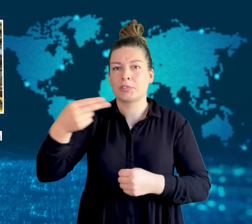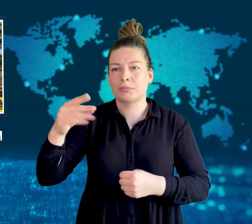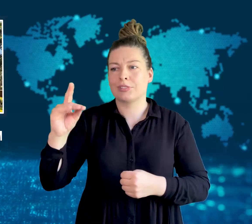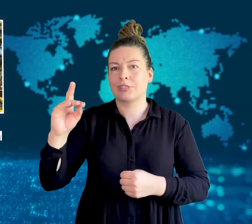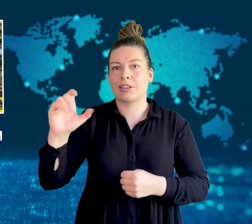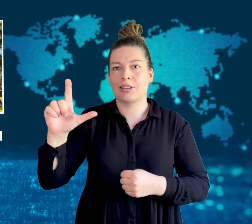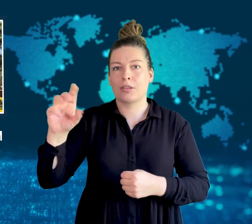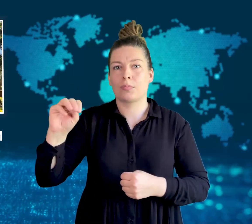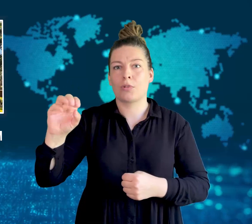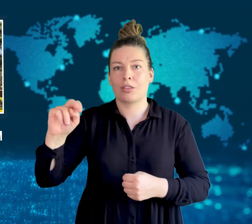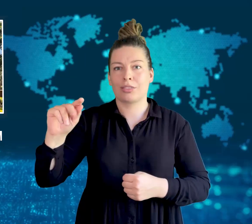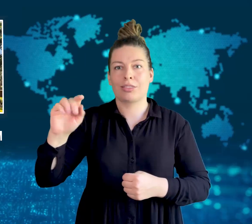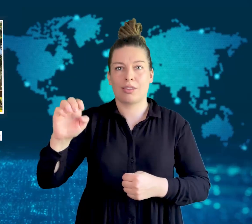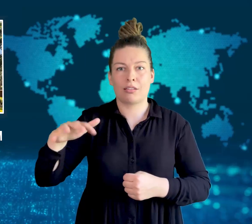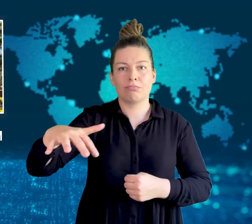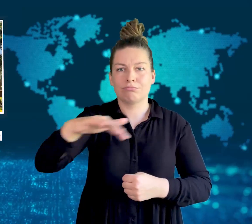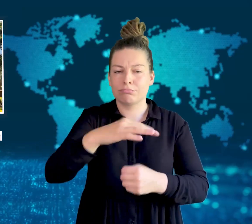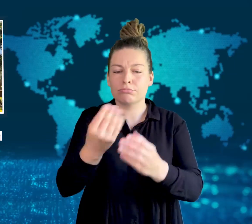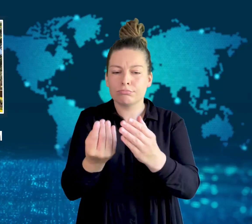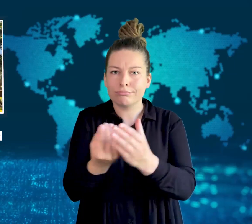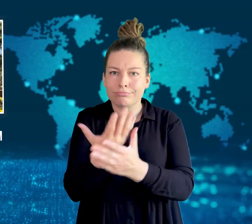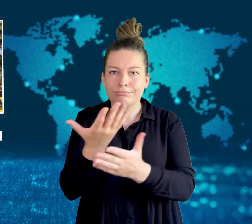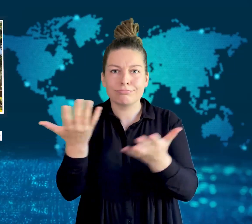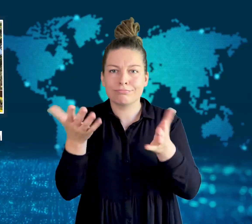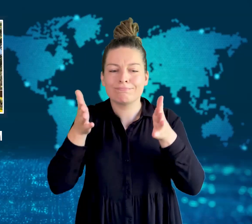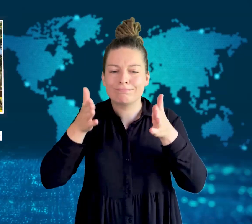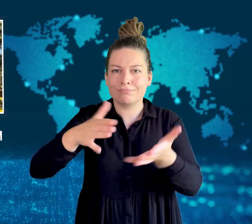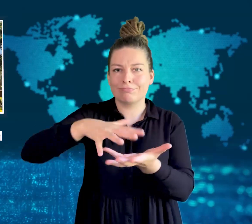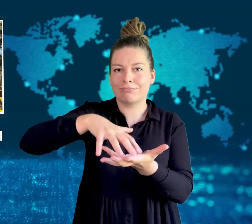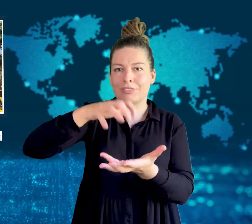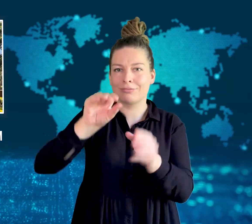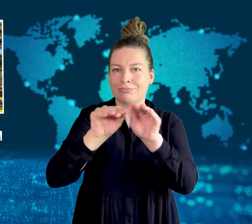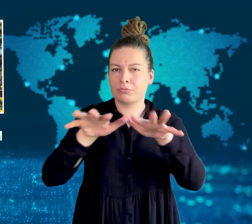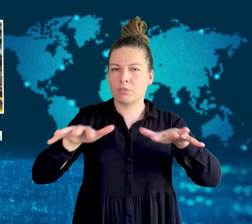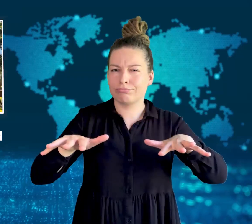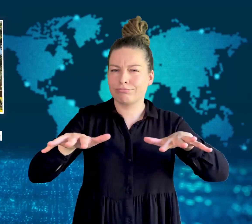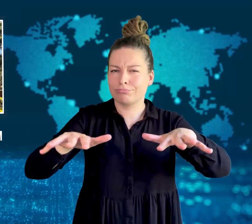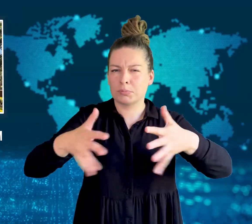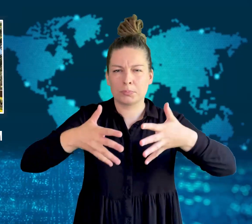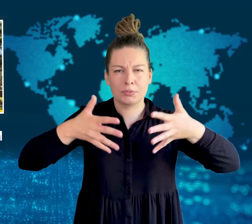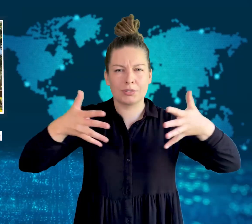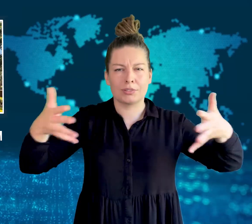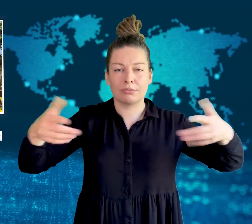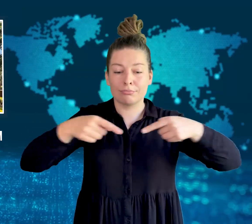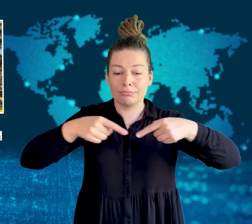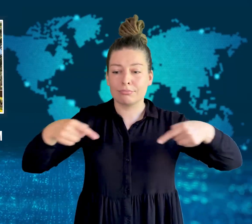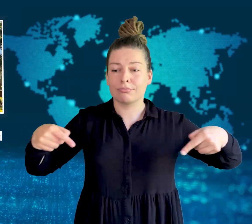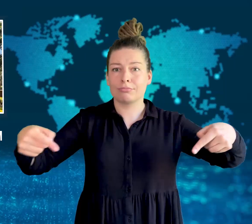They are armed with rungus, or wooden clubs.